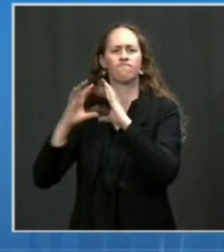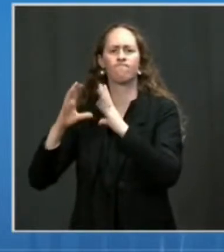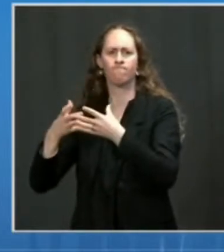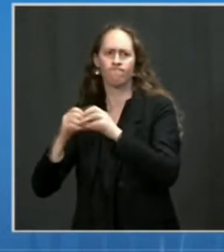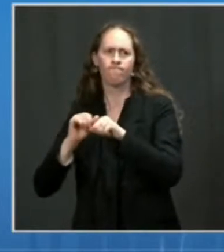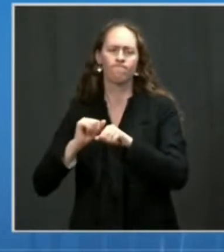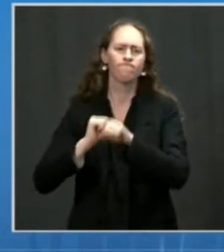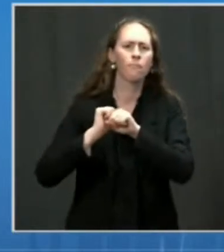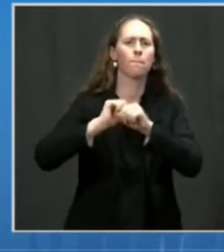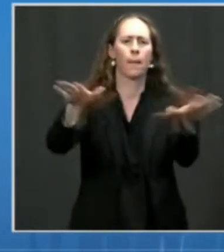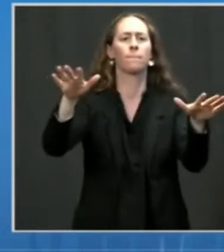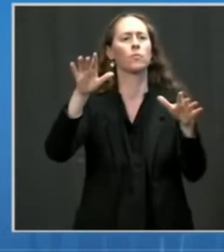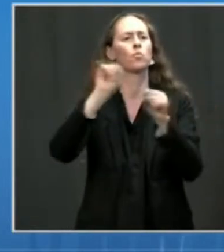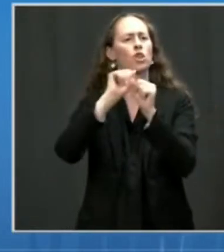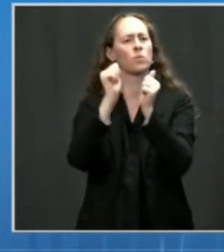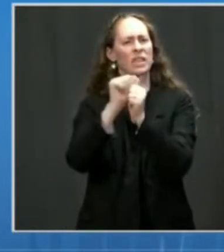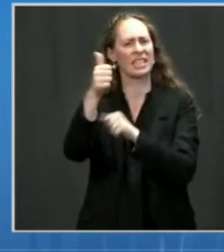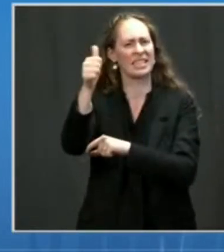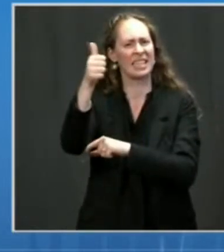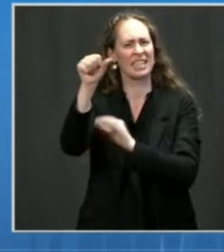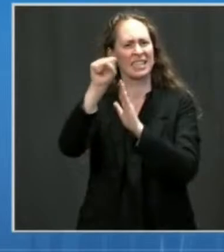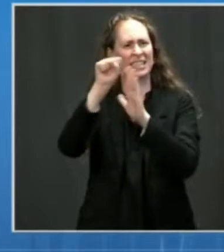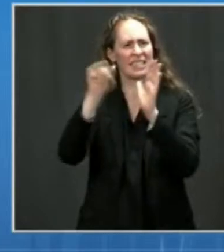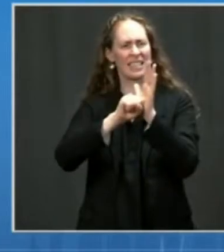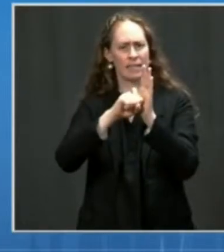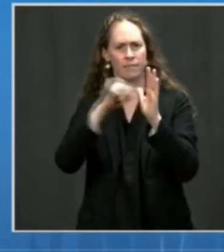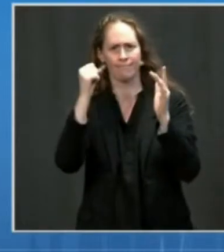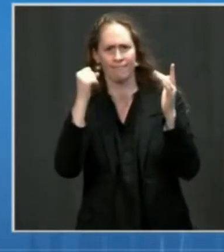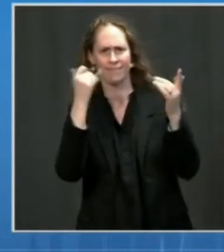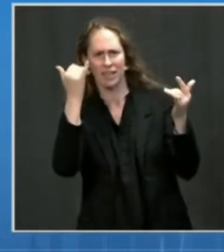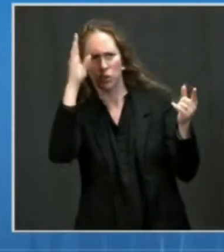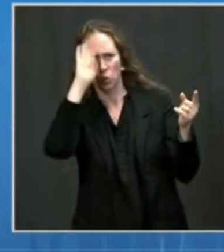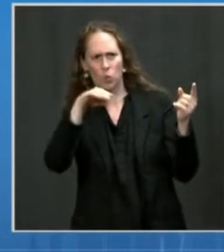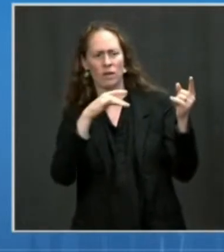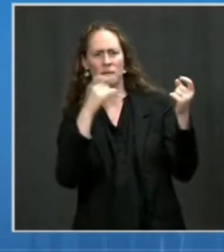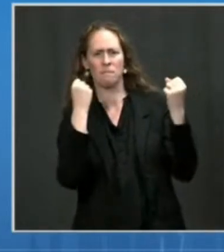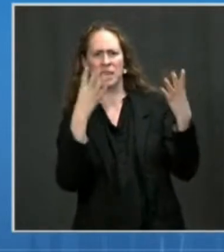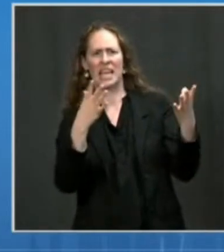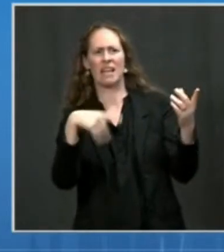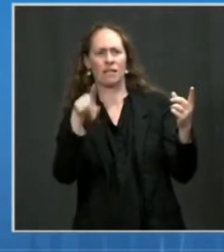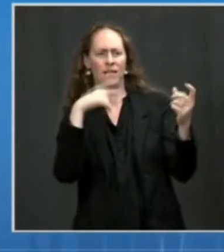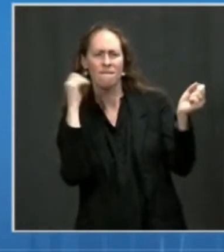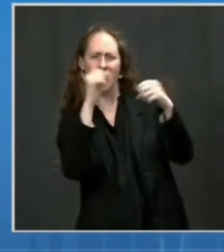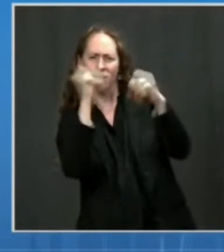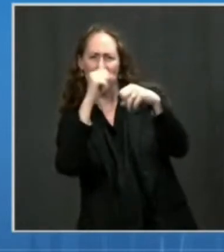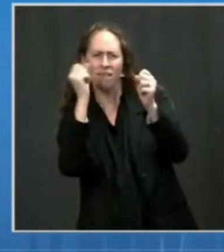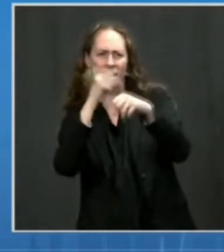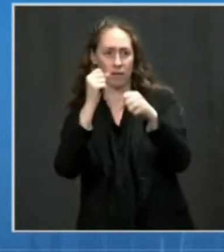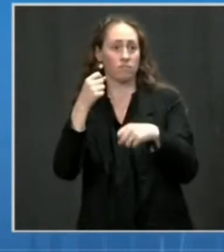TO OUTBREAKS. SINCE LAUNCHING OUR SEARCH TEAMS, WE HAVE HAVE BEEN WORKING WITH 10 STATES TO